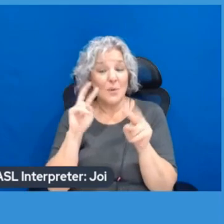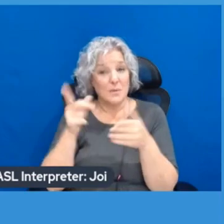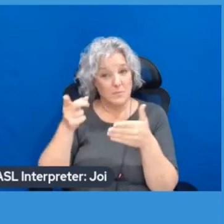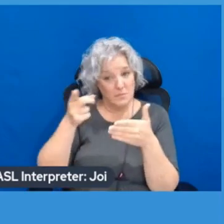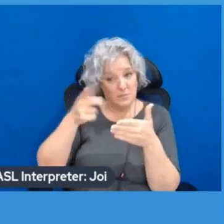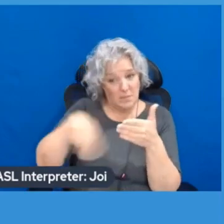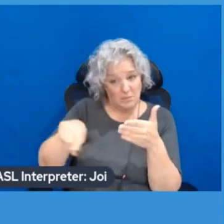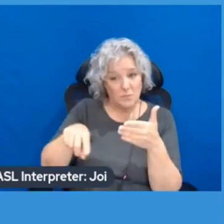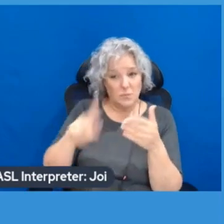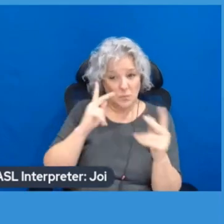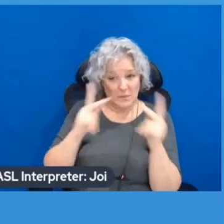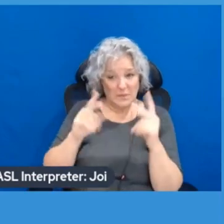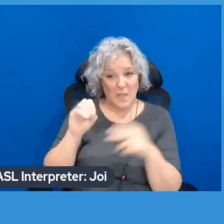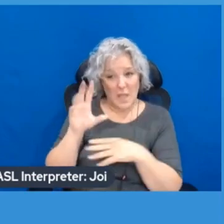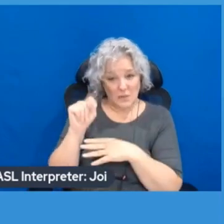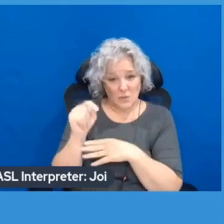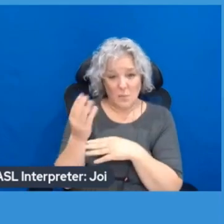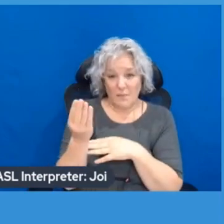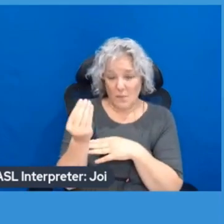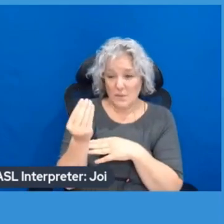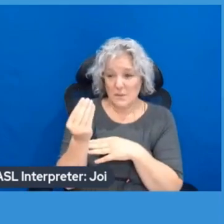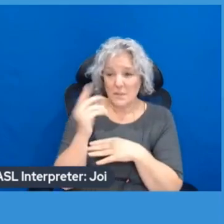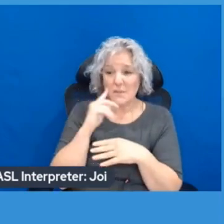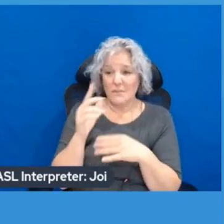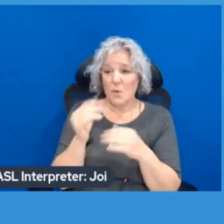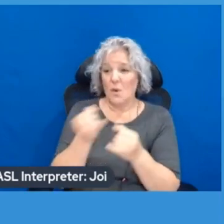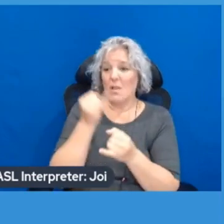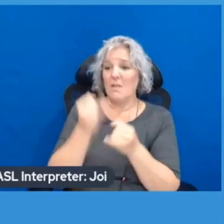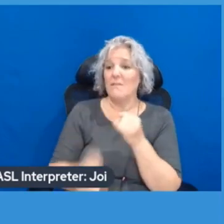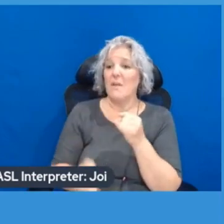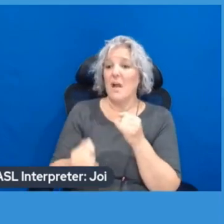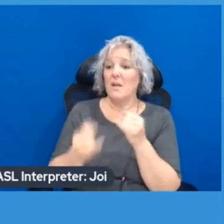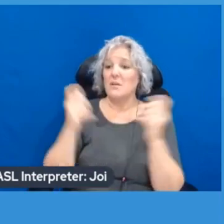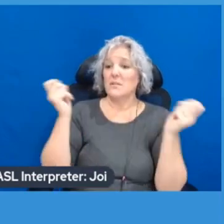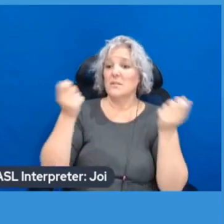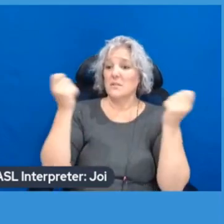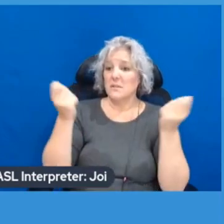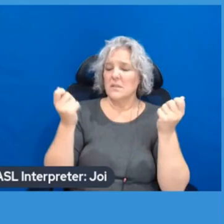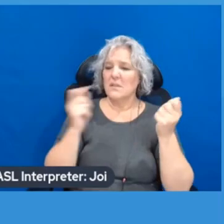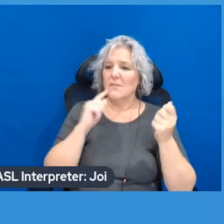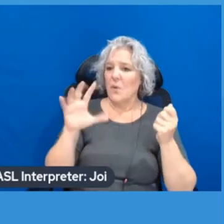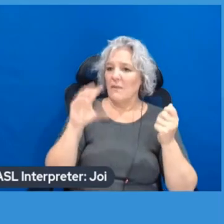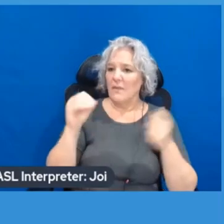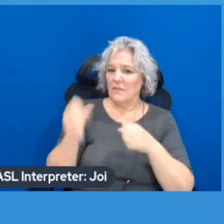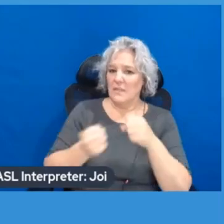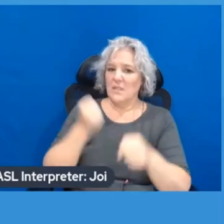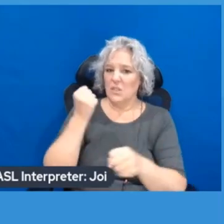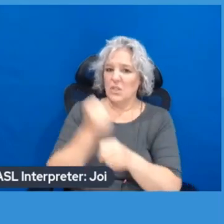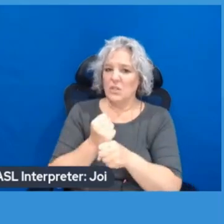on October 14th for our final celebration of 50 years of Excellence in Technical Assistance